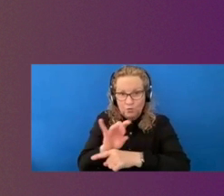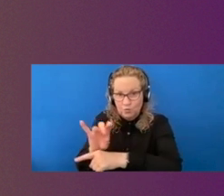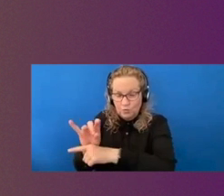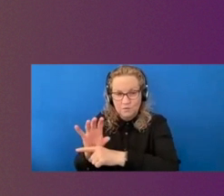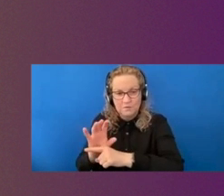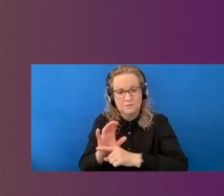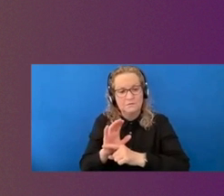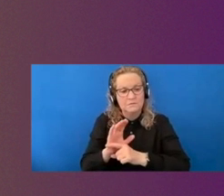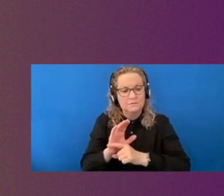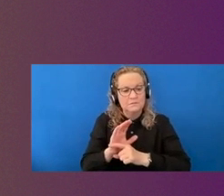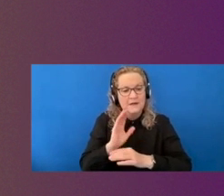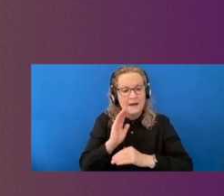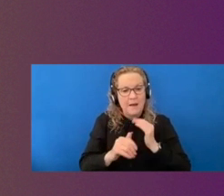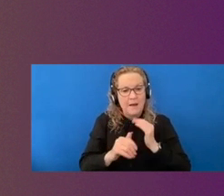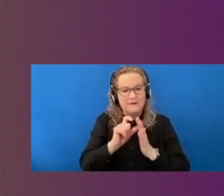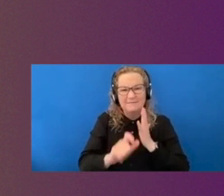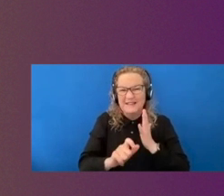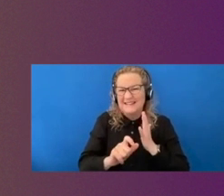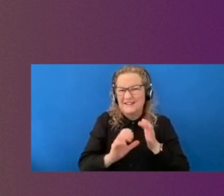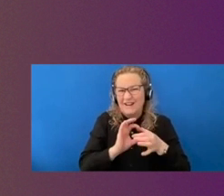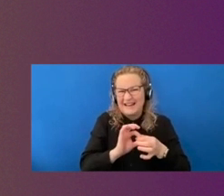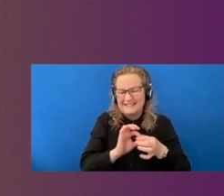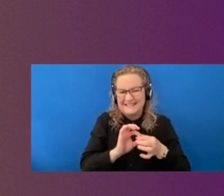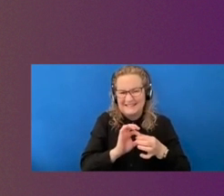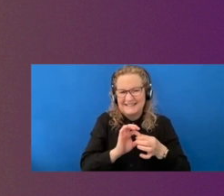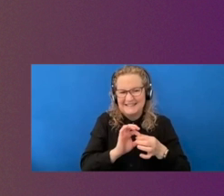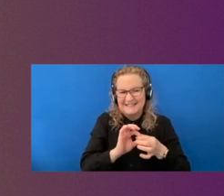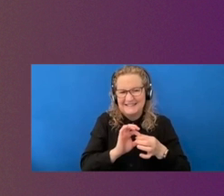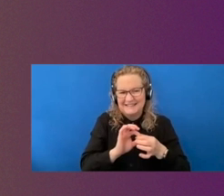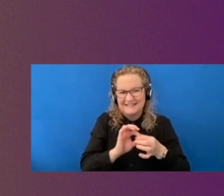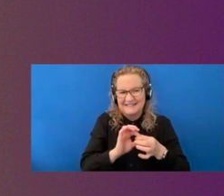matters sort of my specialty is the culturally and linguistically diverse communities as